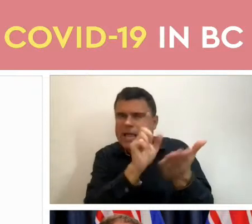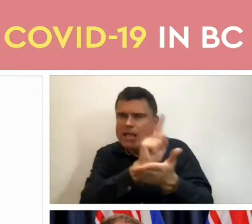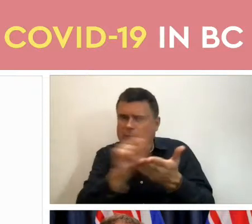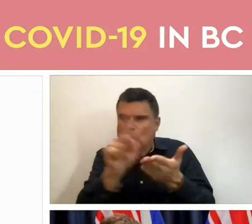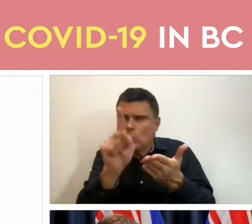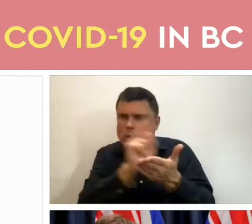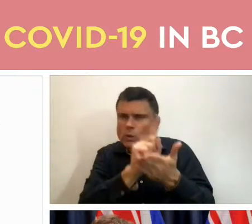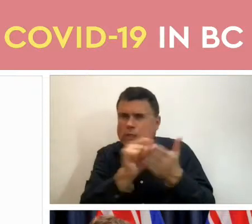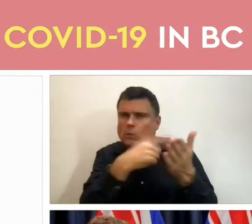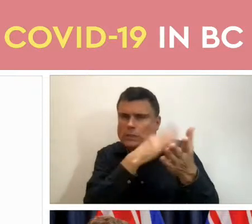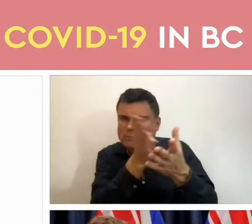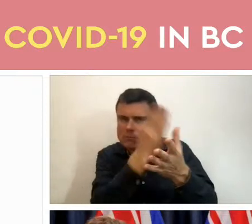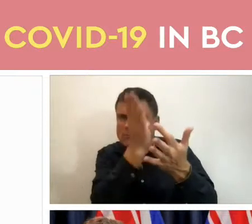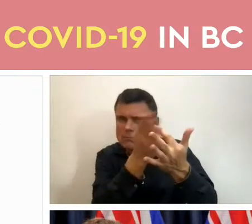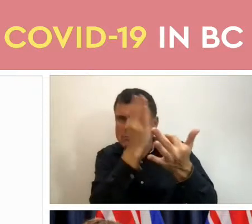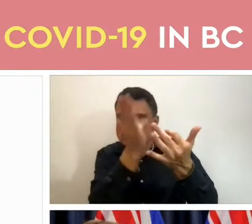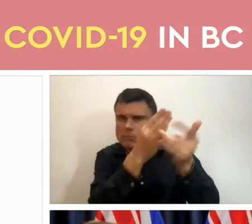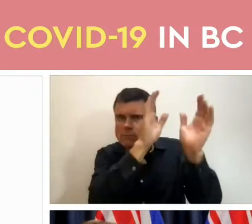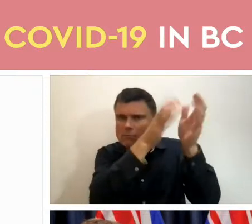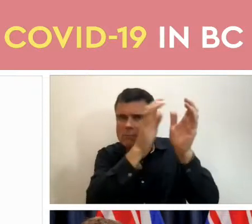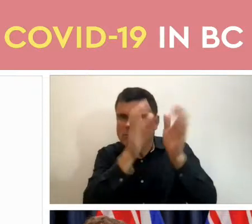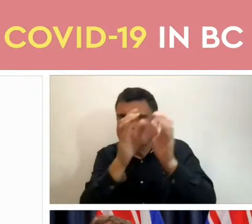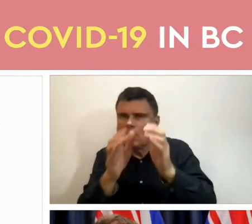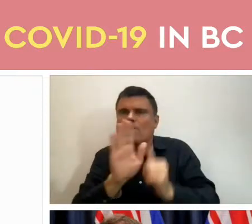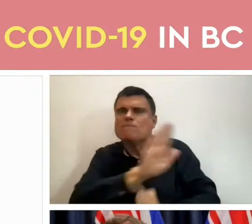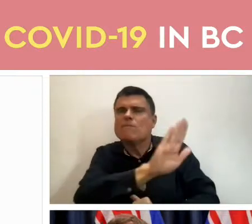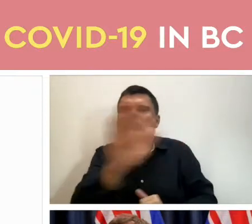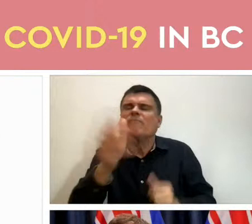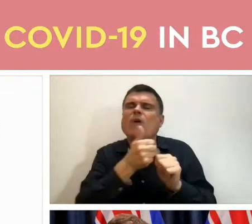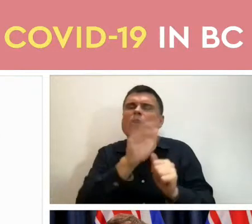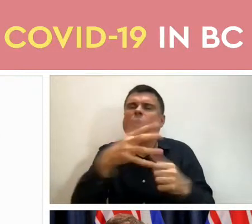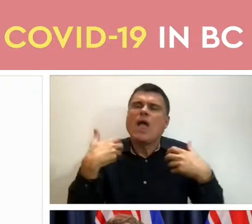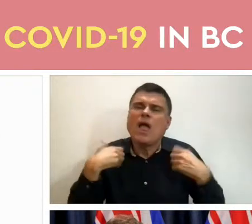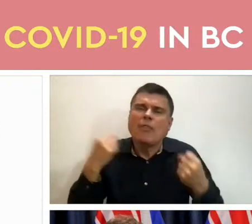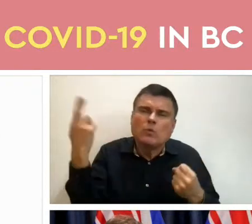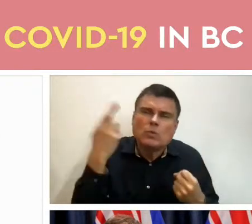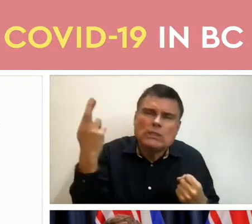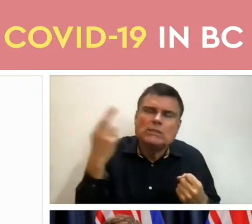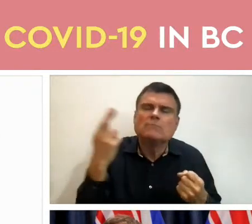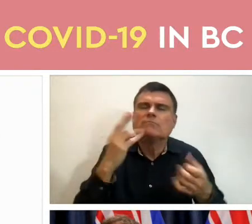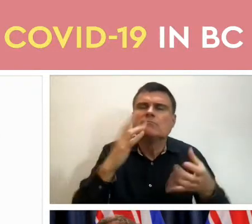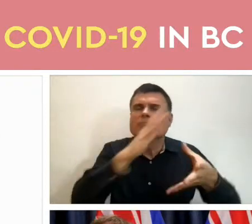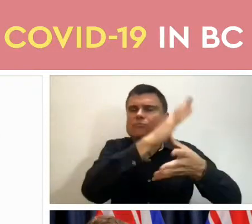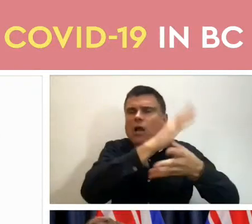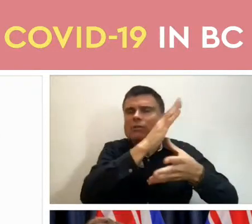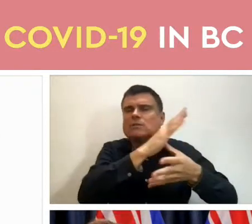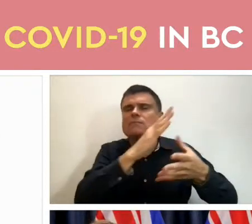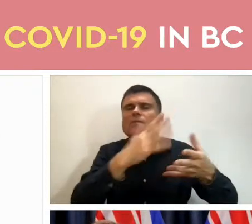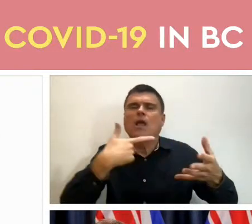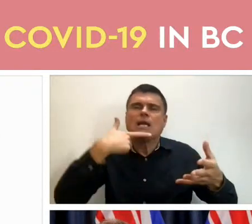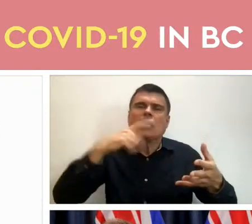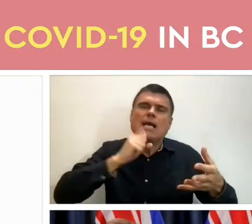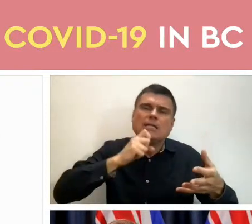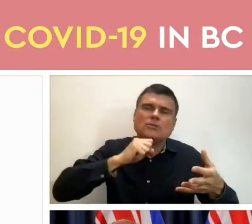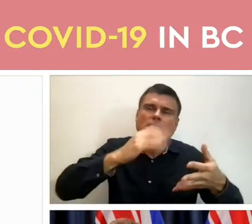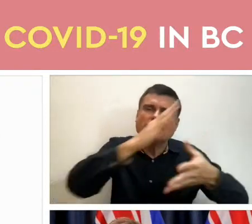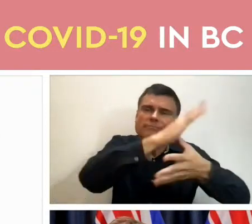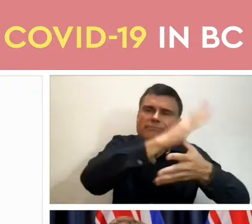people's risk. We are not having people with less risk competing with people